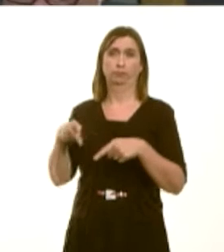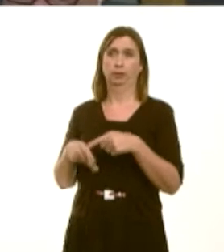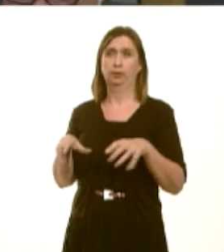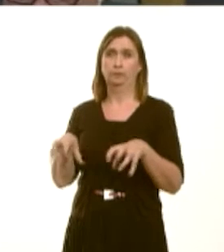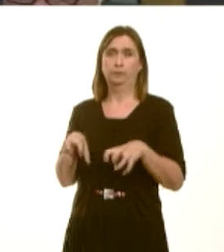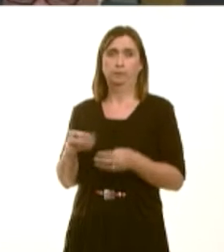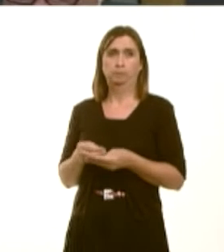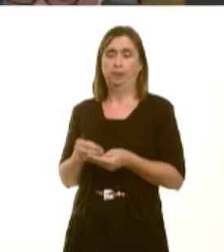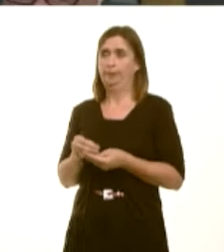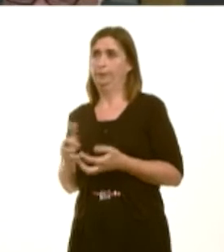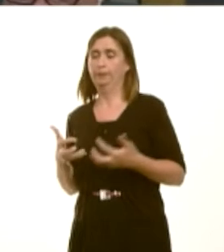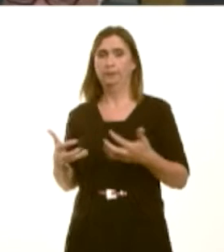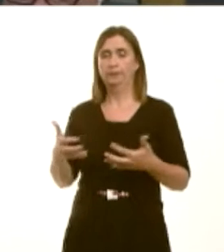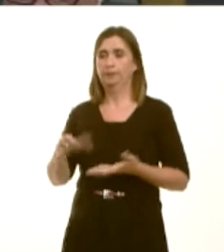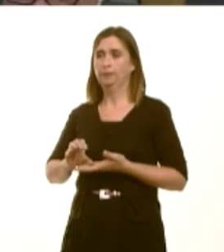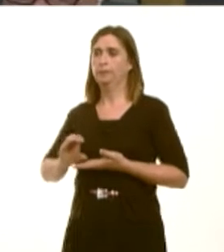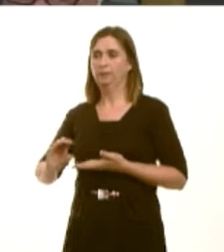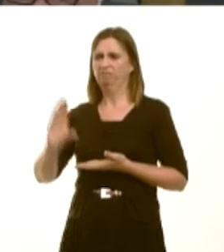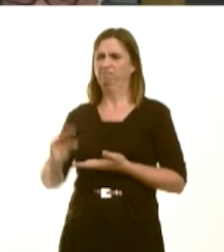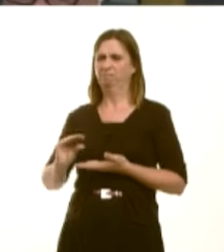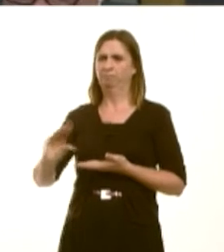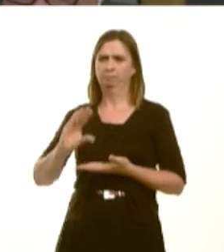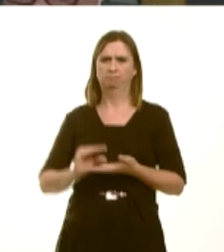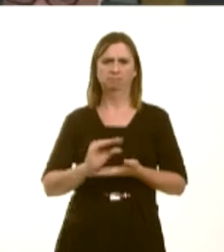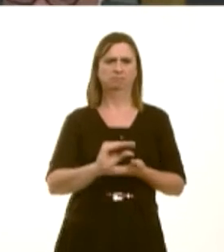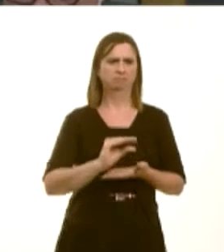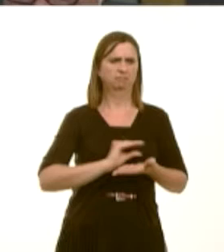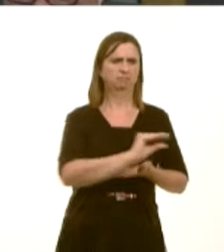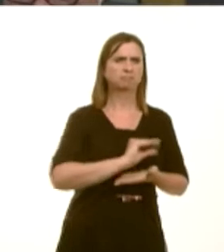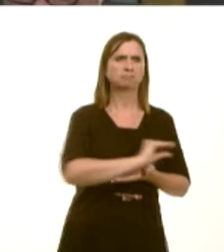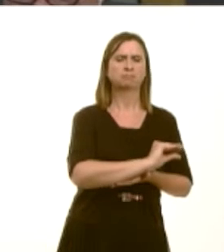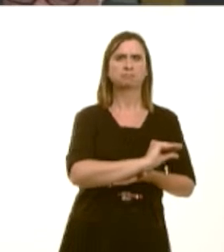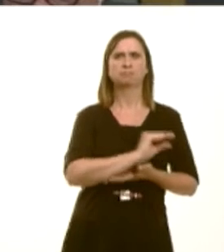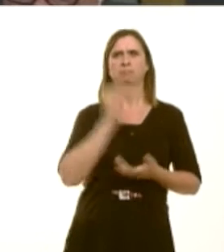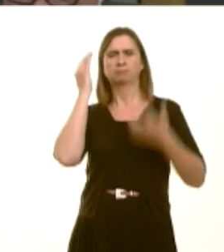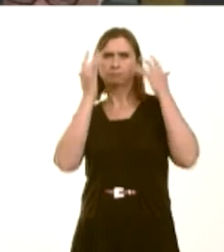enable private businesses to invest in order to improve the economy is something thatís worth considering, in my view.